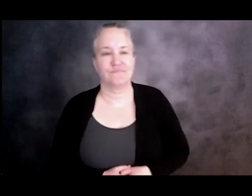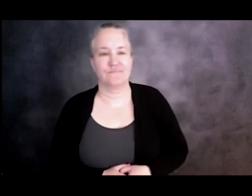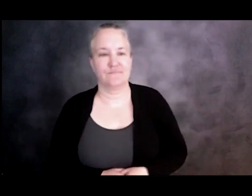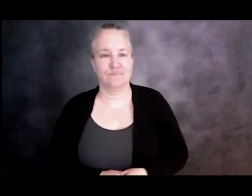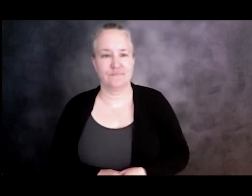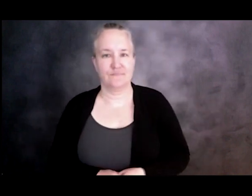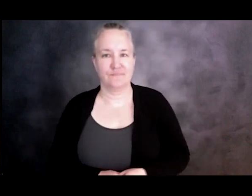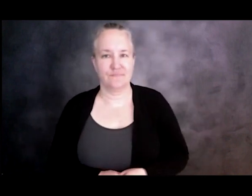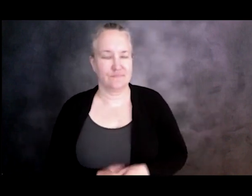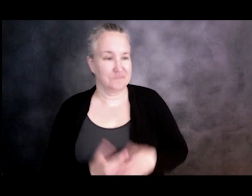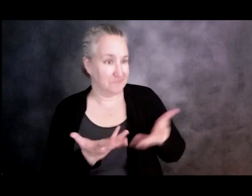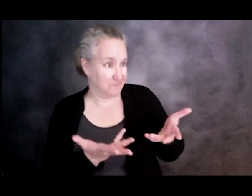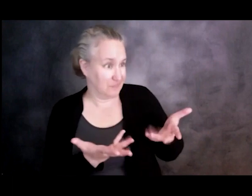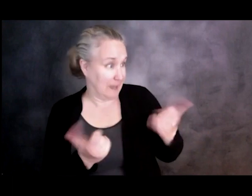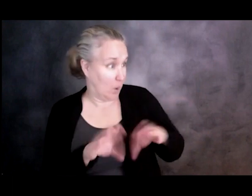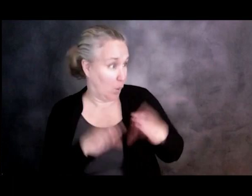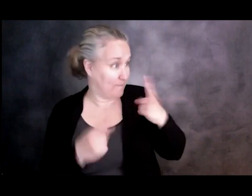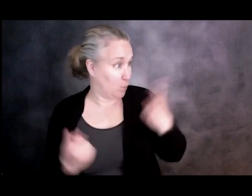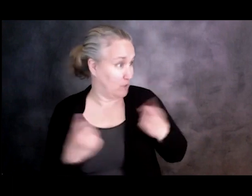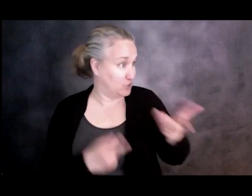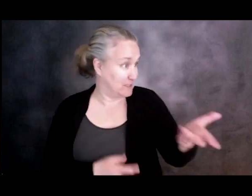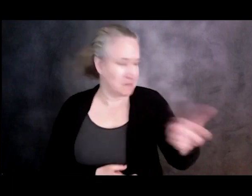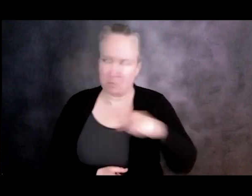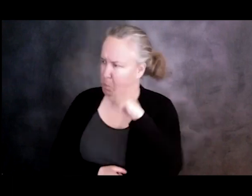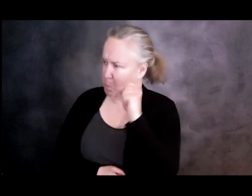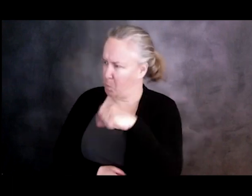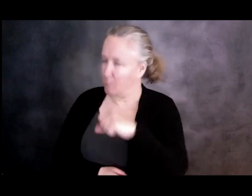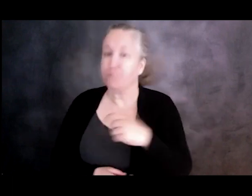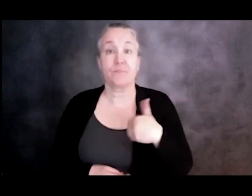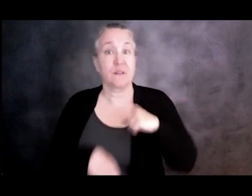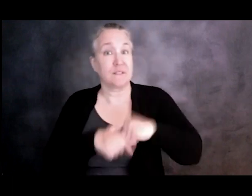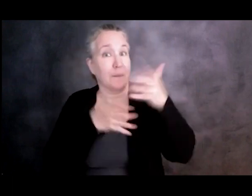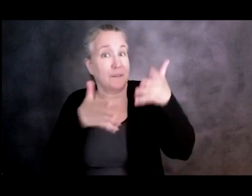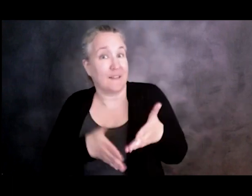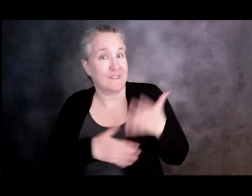Shall we open it up? We have about 15 minutes. We have to wrap up by 6:30.